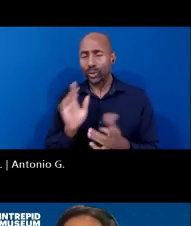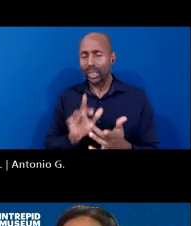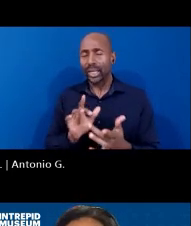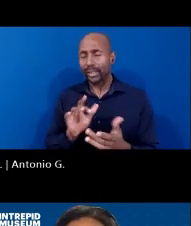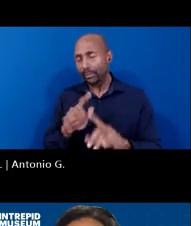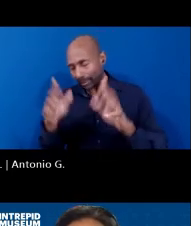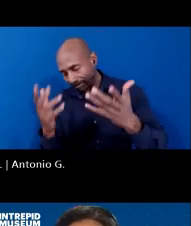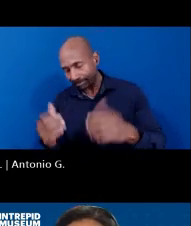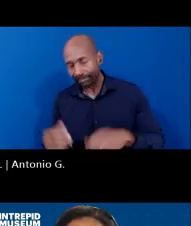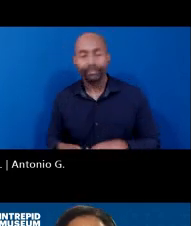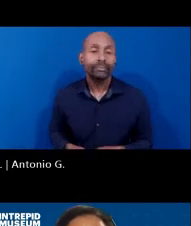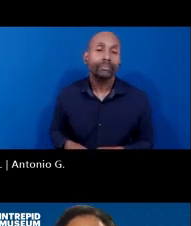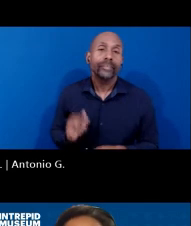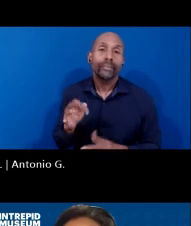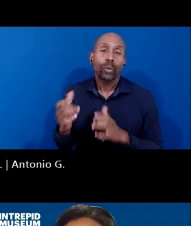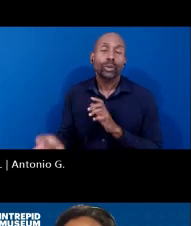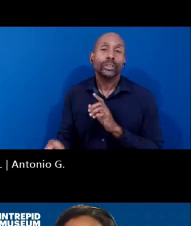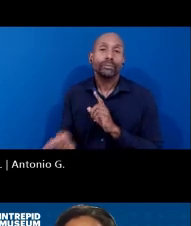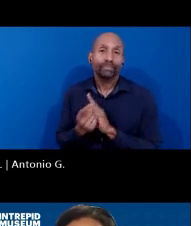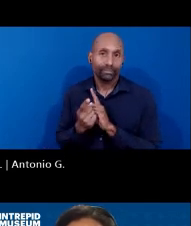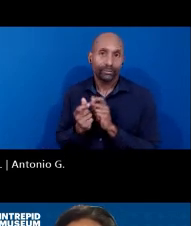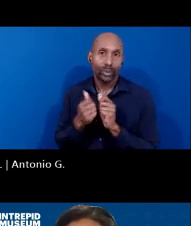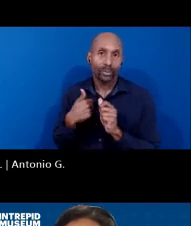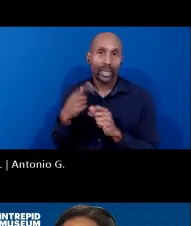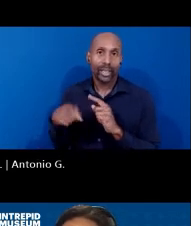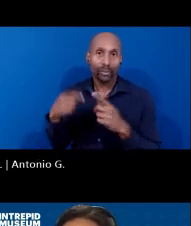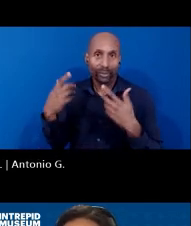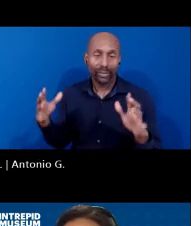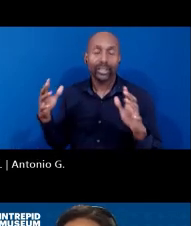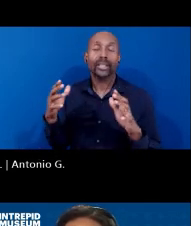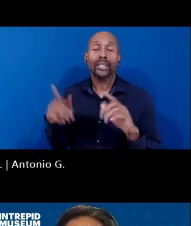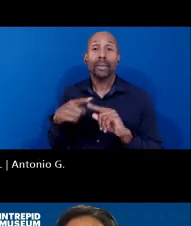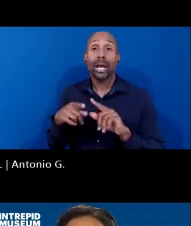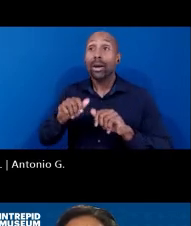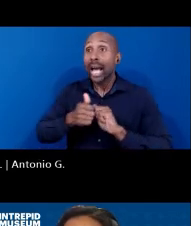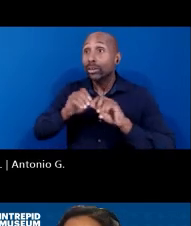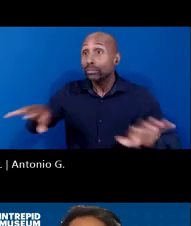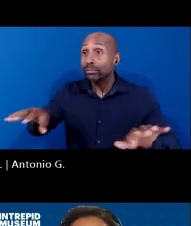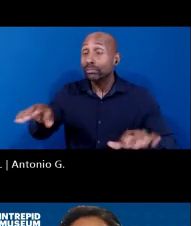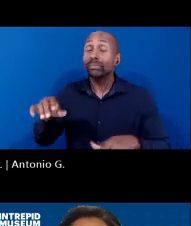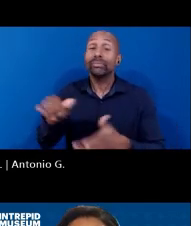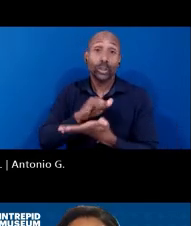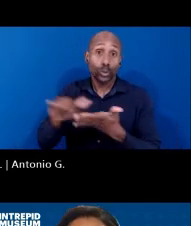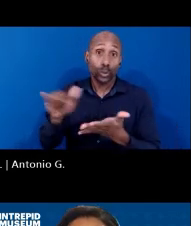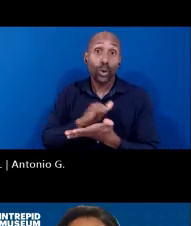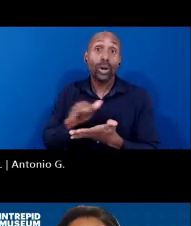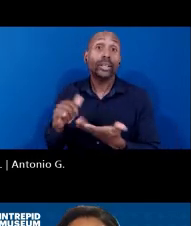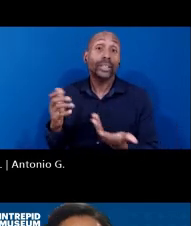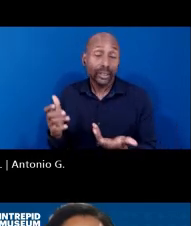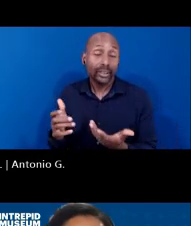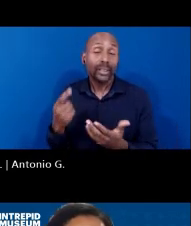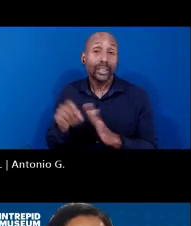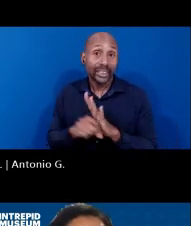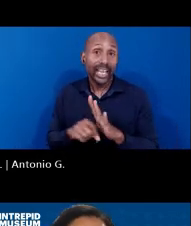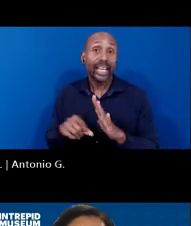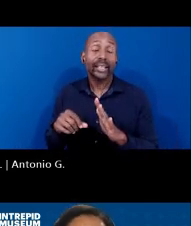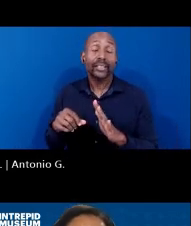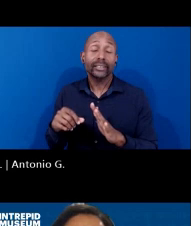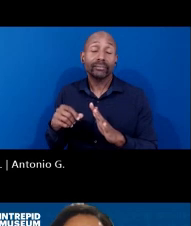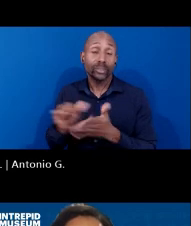about how you can get the word out among your networks in New York City and New York State for this program, I would love to discuss. Thank you so much, everybody.